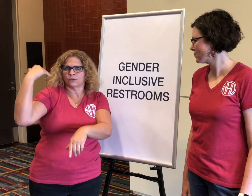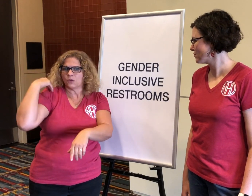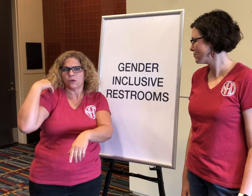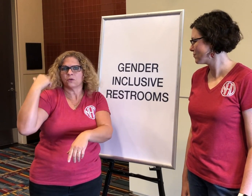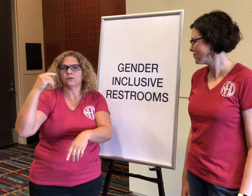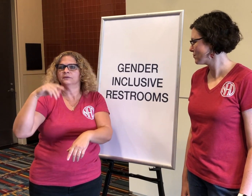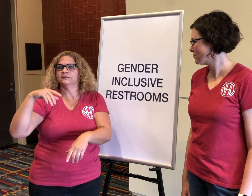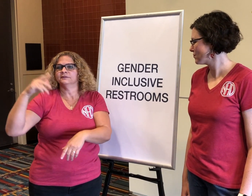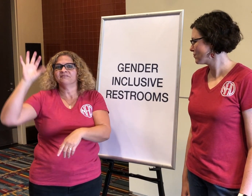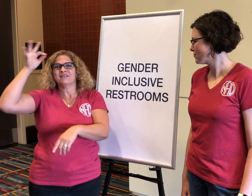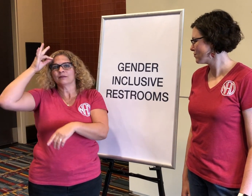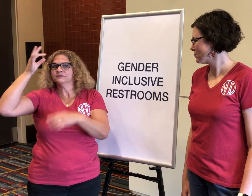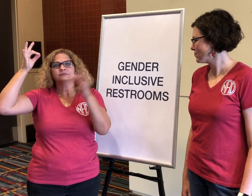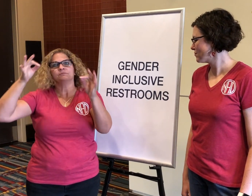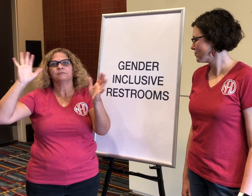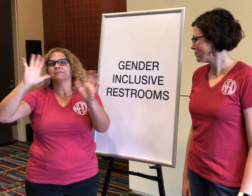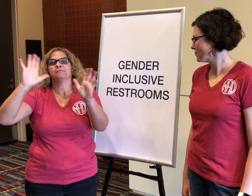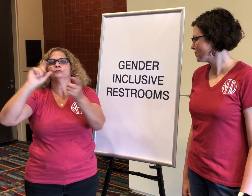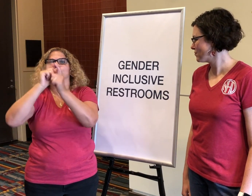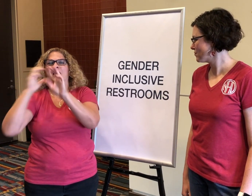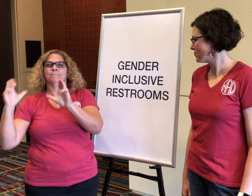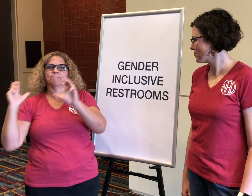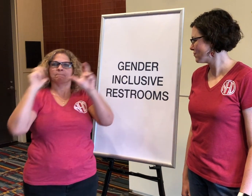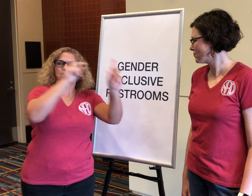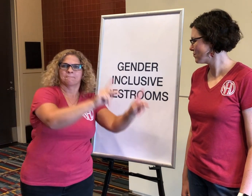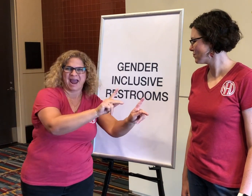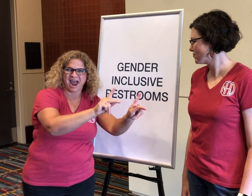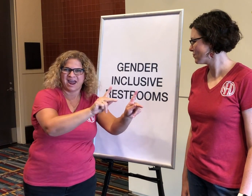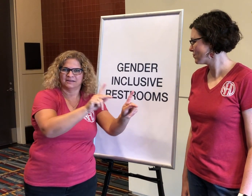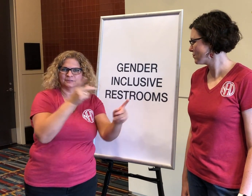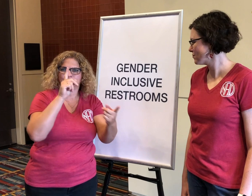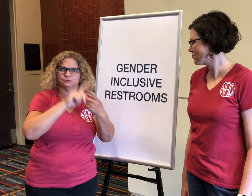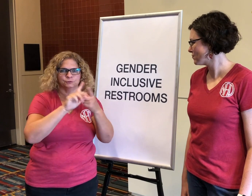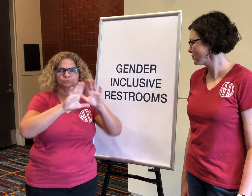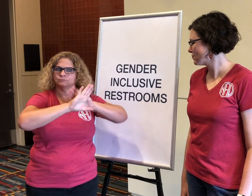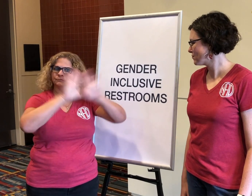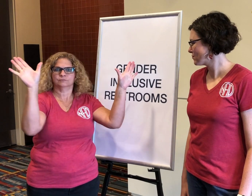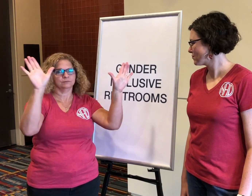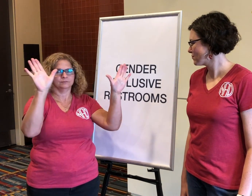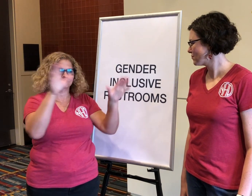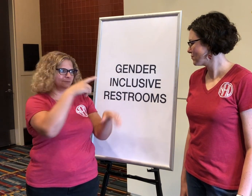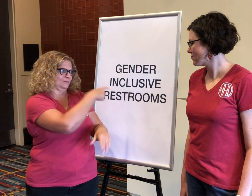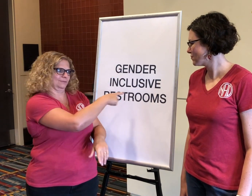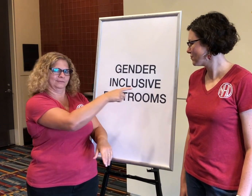Then not too long ago, the federal government decided to go